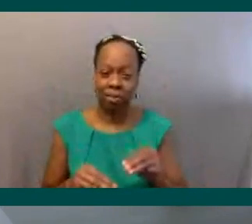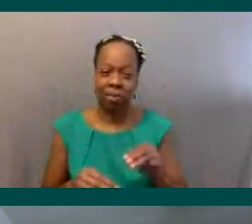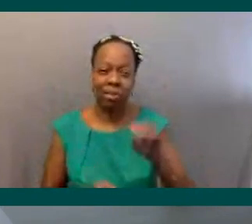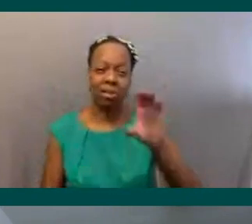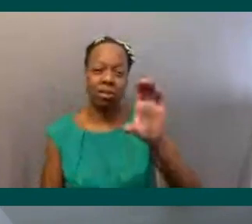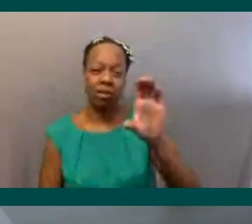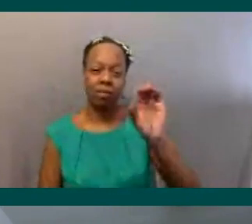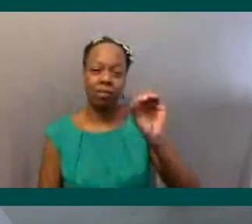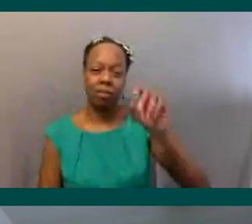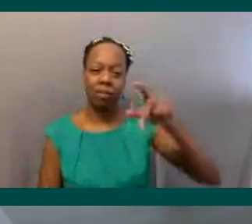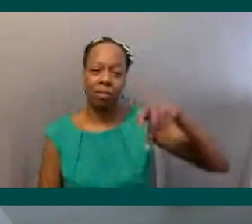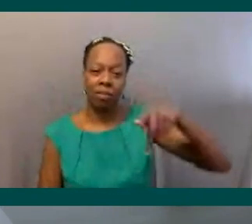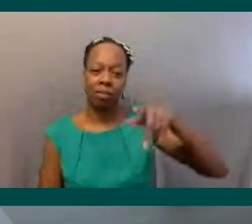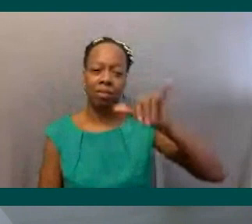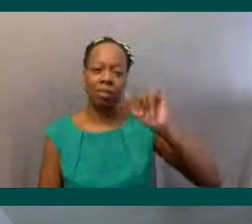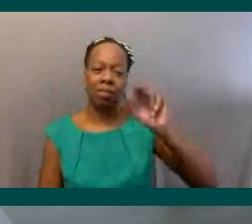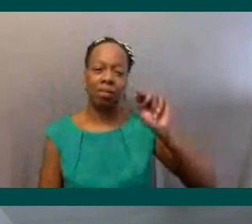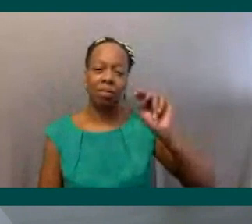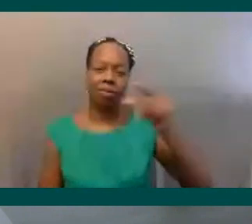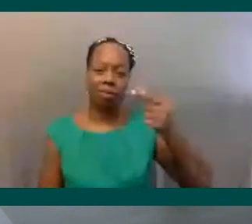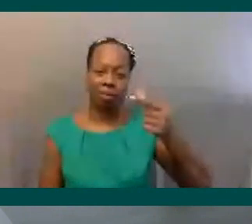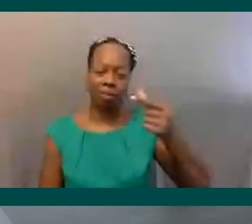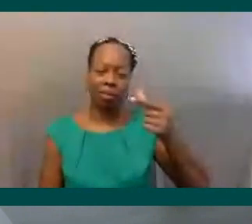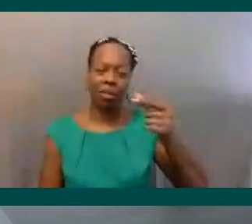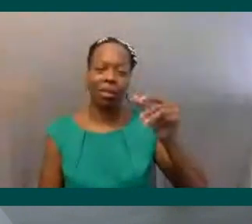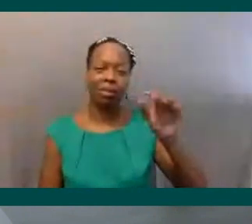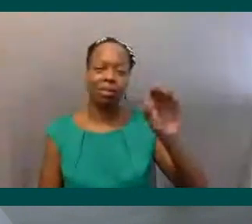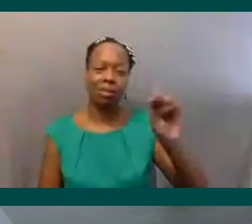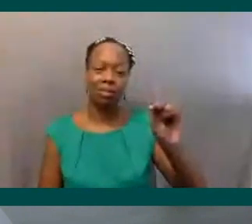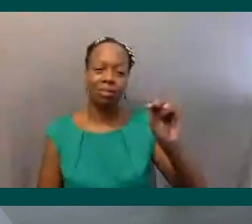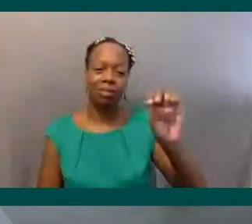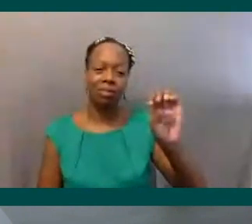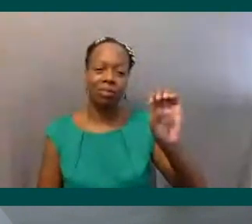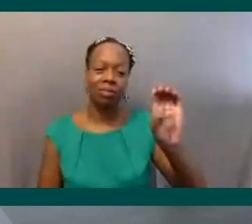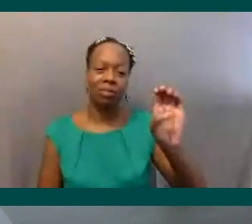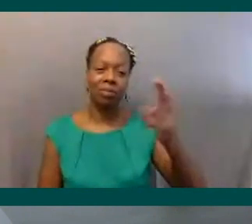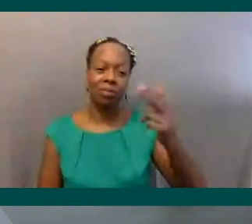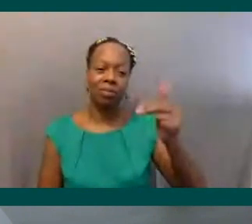that are caused because they can't do it any other way.